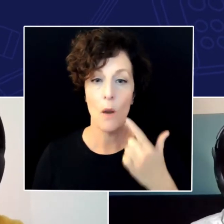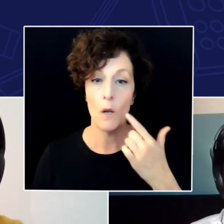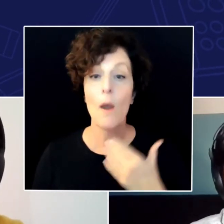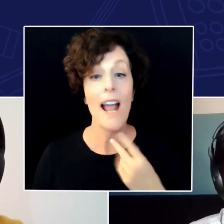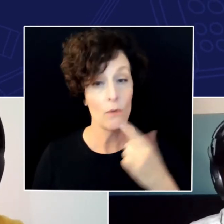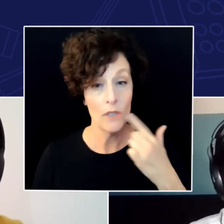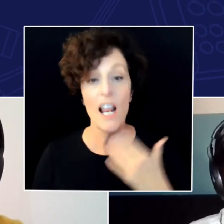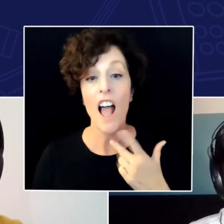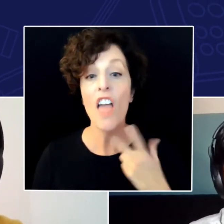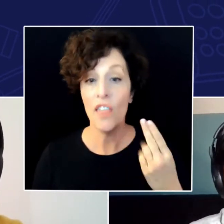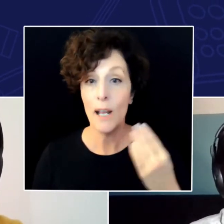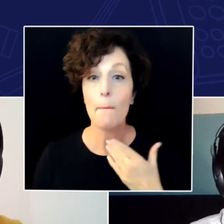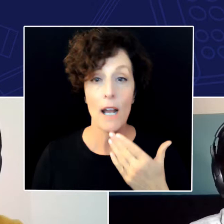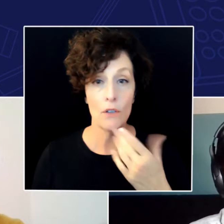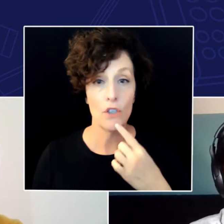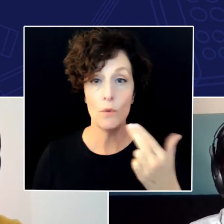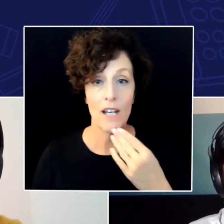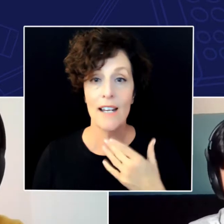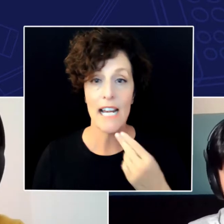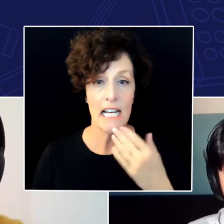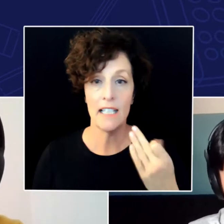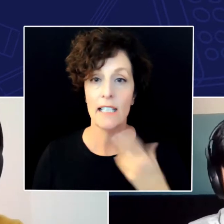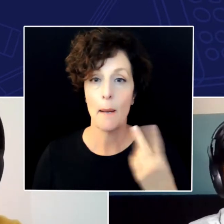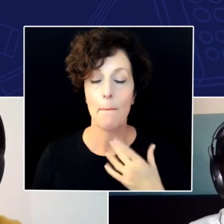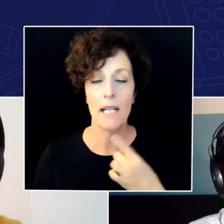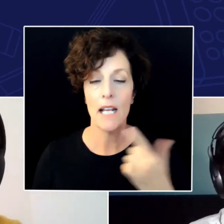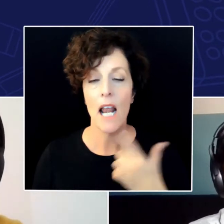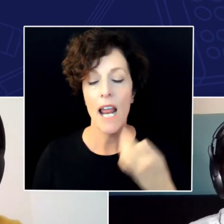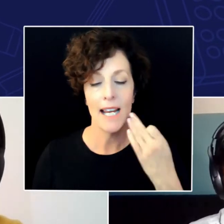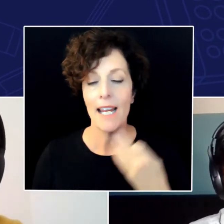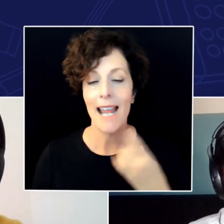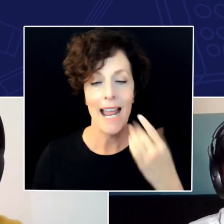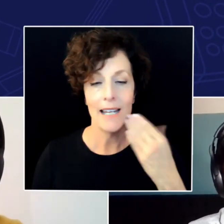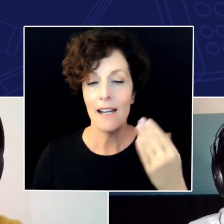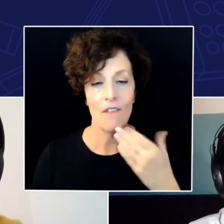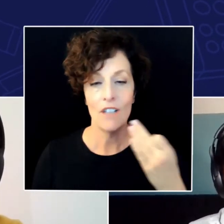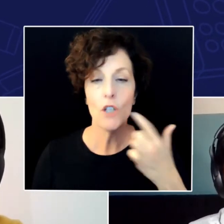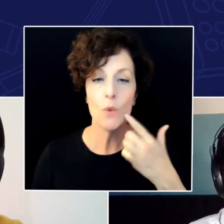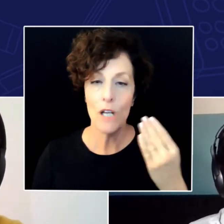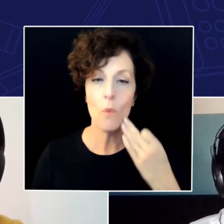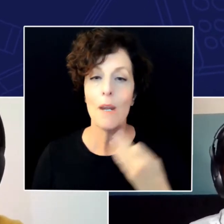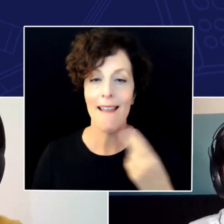We were actually about -- I think we were about to do genetic testing, but my dad was like -- he said no tests; we know he has hearing loss.